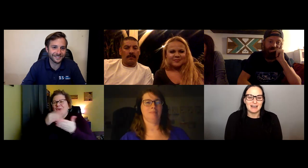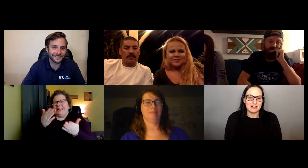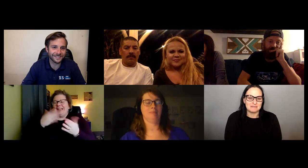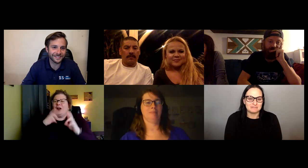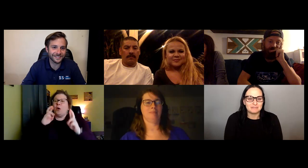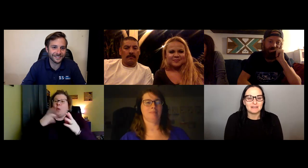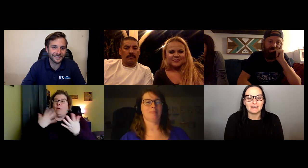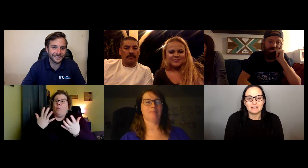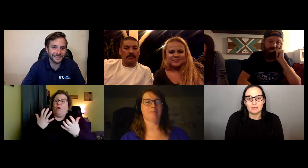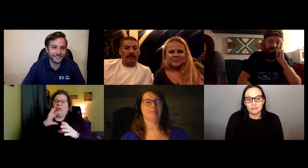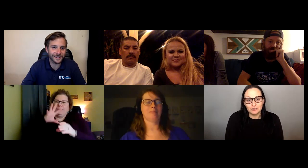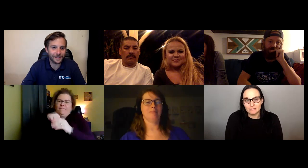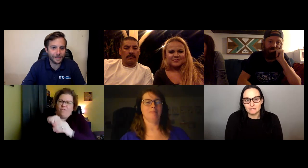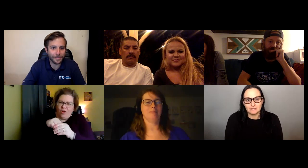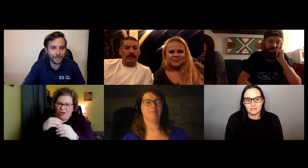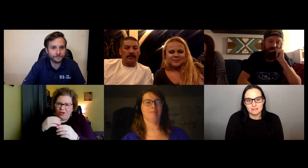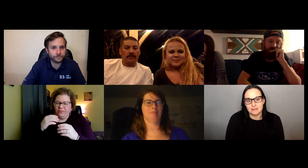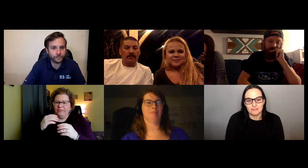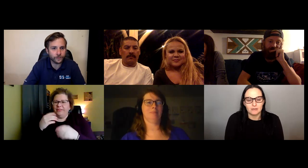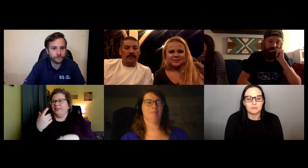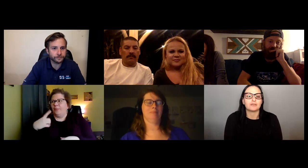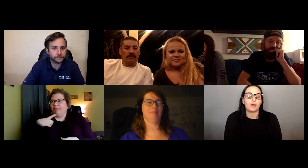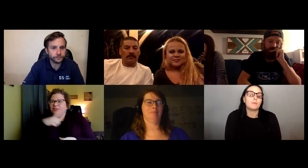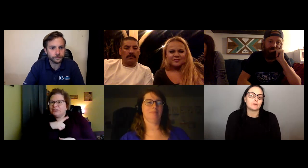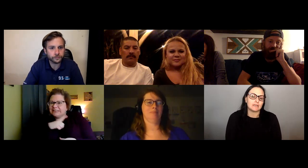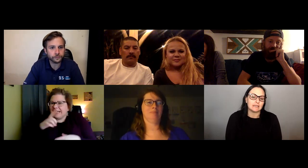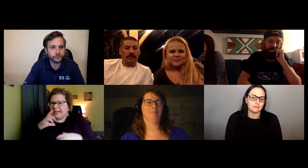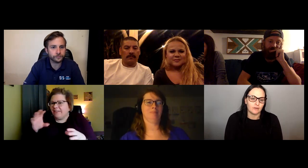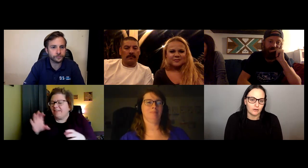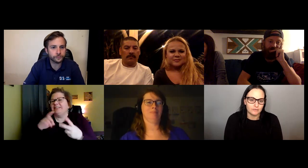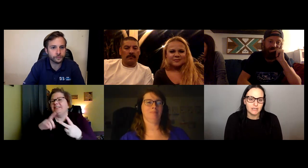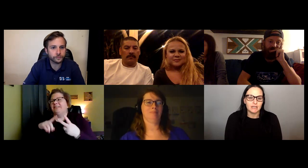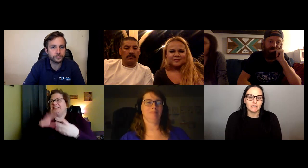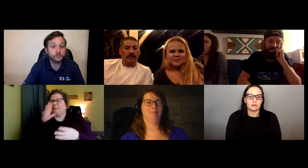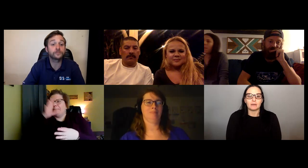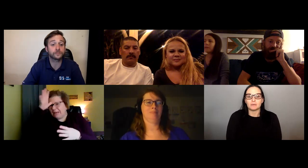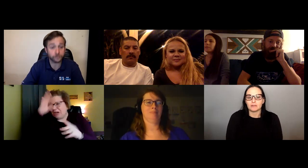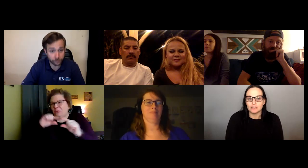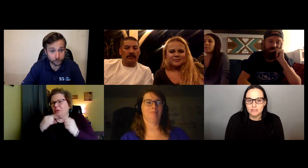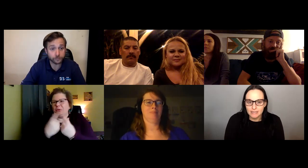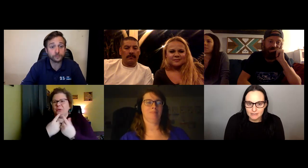um but you know i'm learning stuff here i'm hoping that we can get involved you know